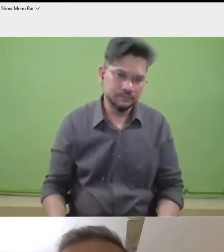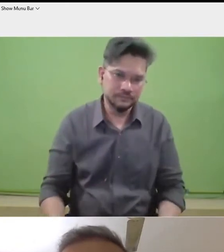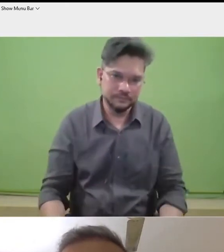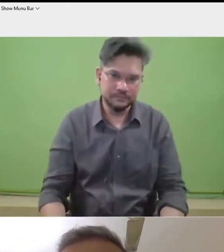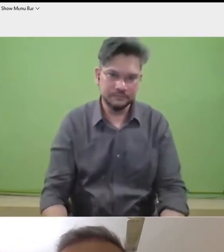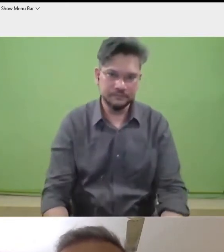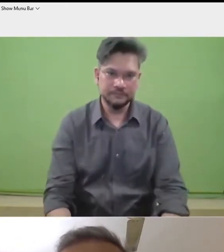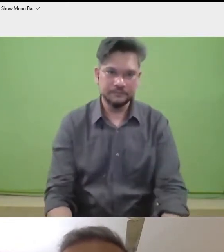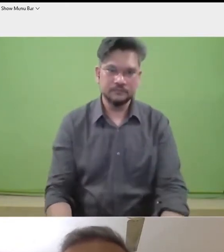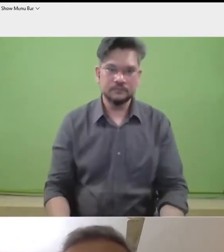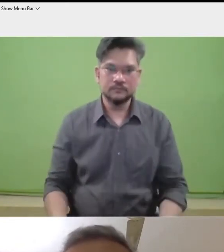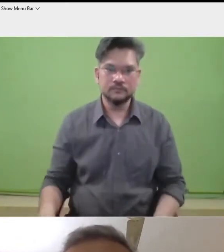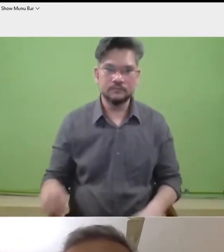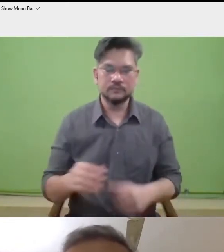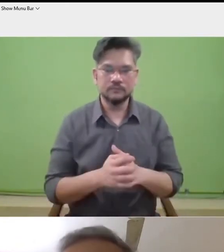no and this is there is some problem with this question